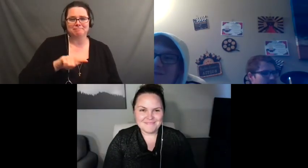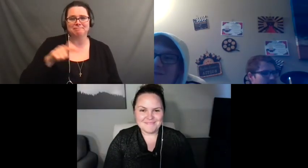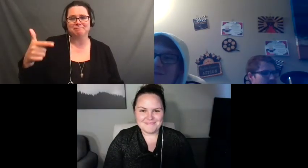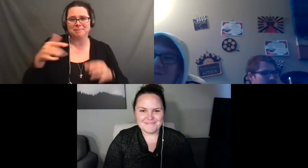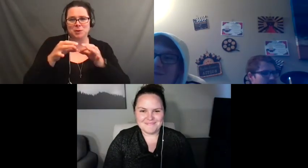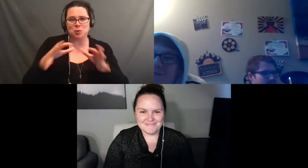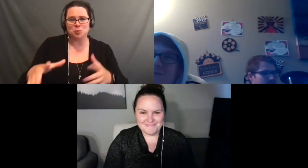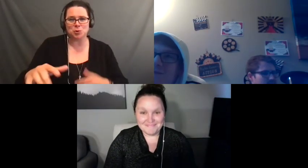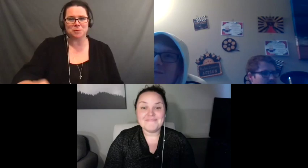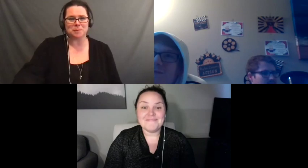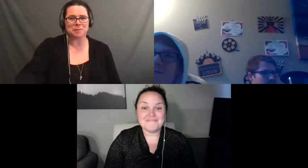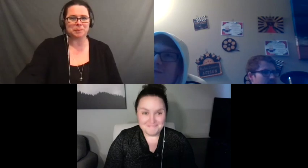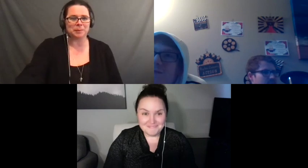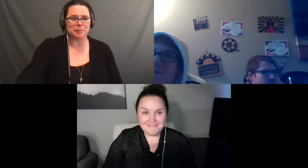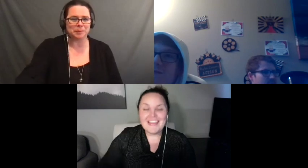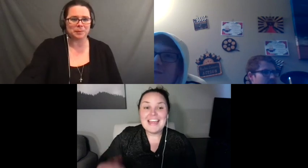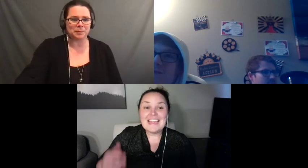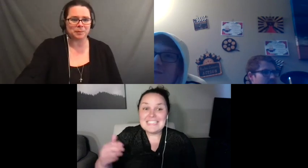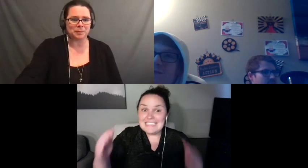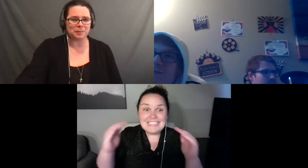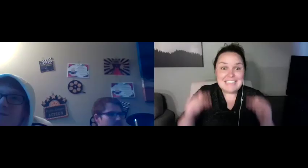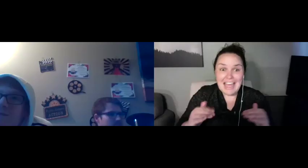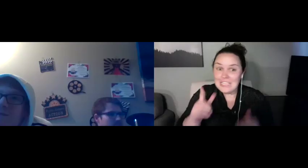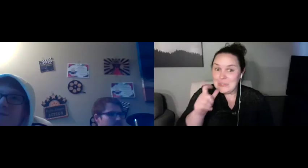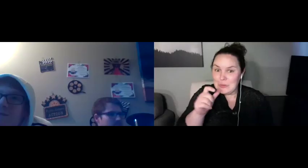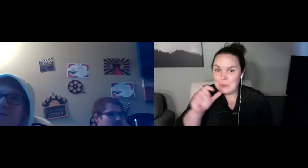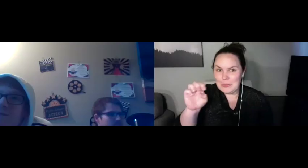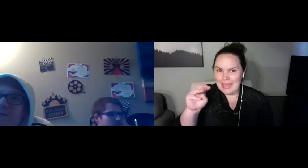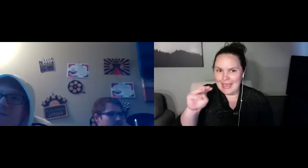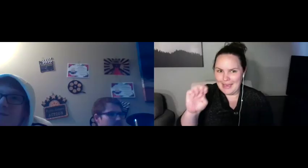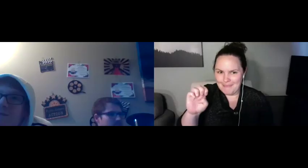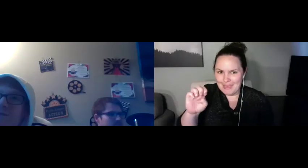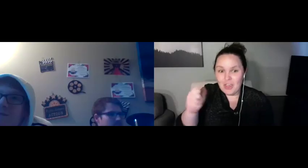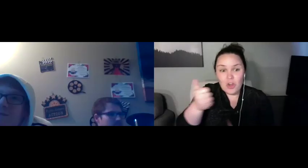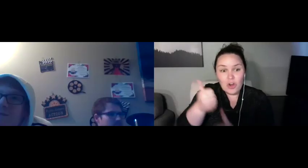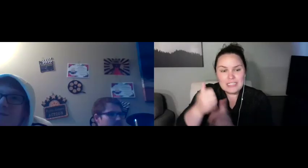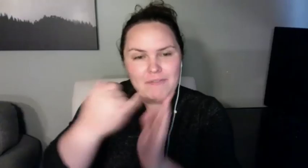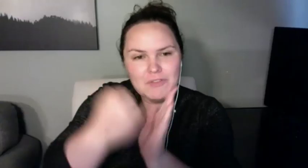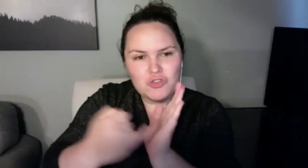Eme is up next. She did the self-portrait.